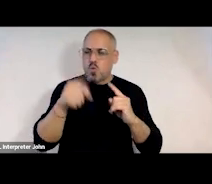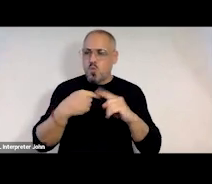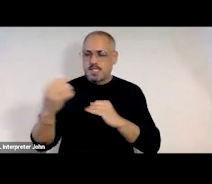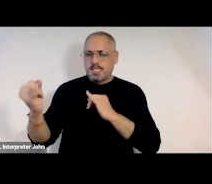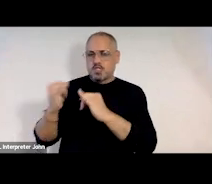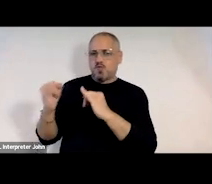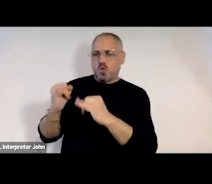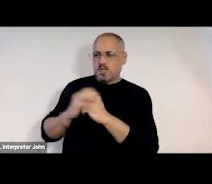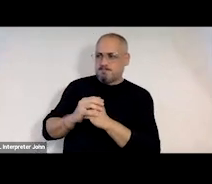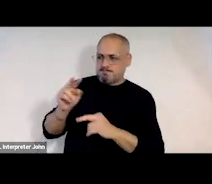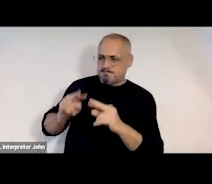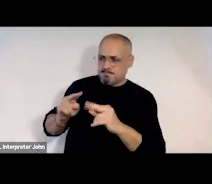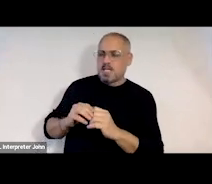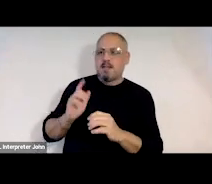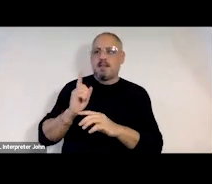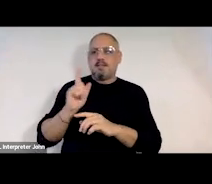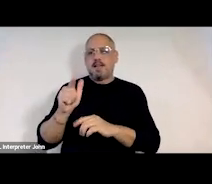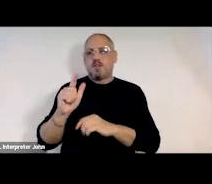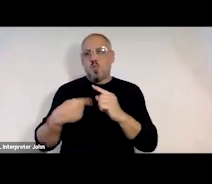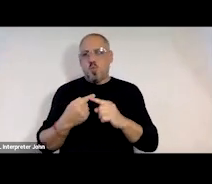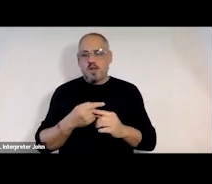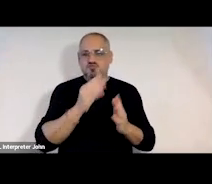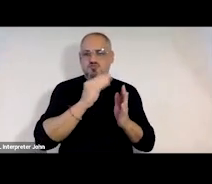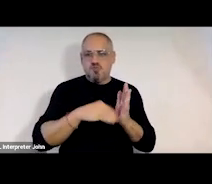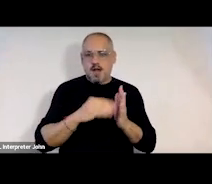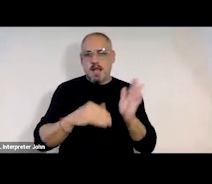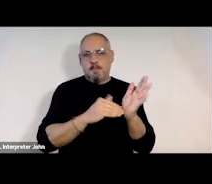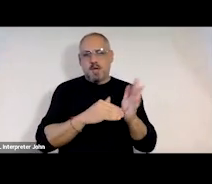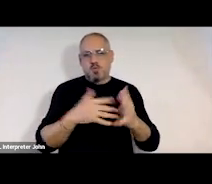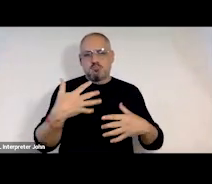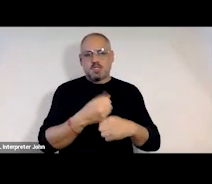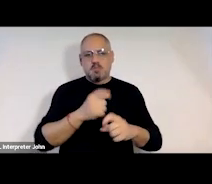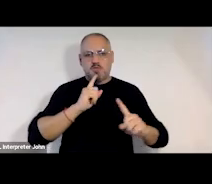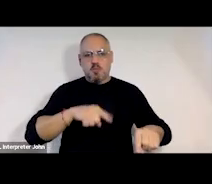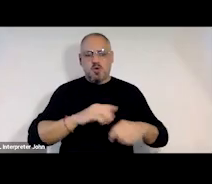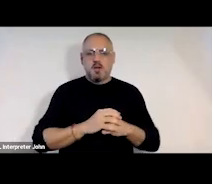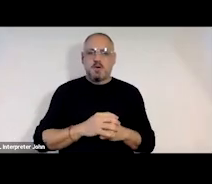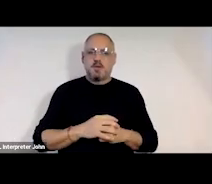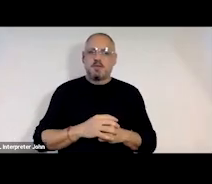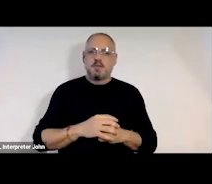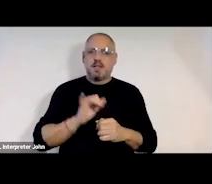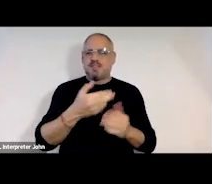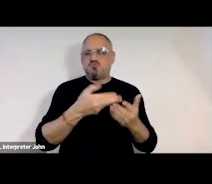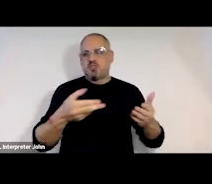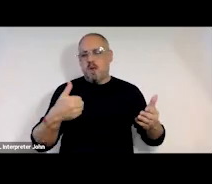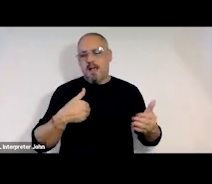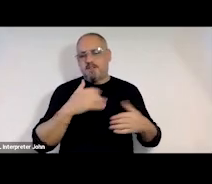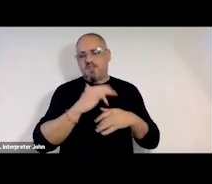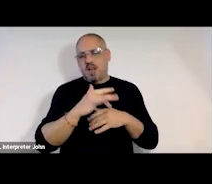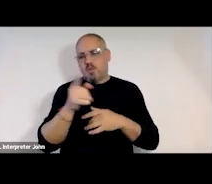and later on while you are writing their medical summary report. So this is just a resource that we have available to you